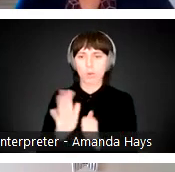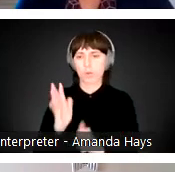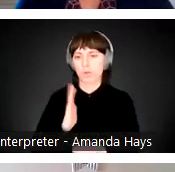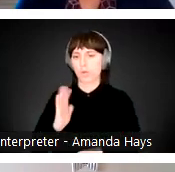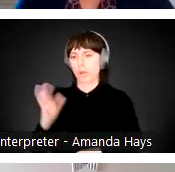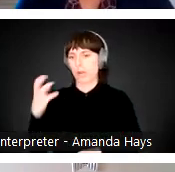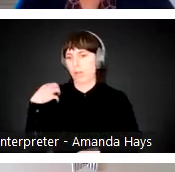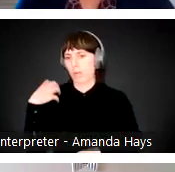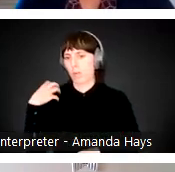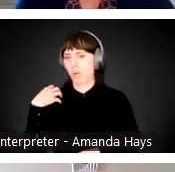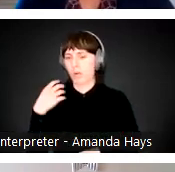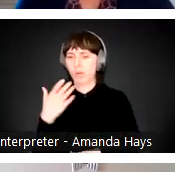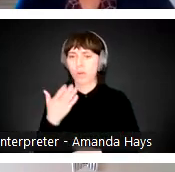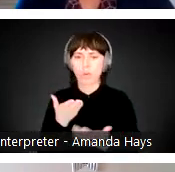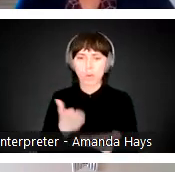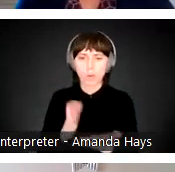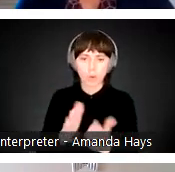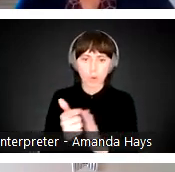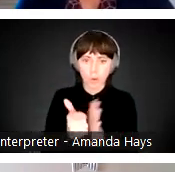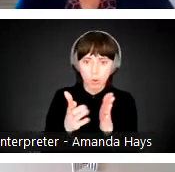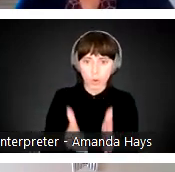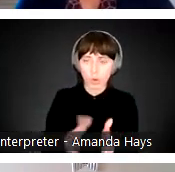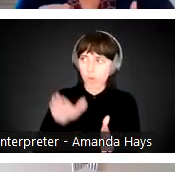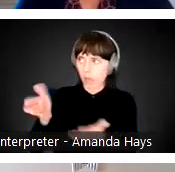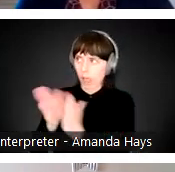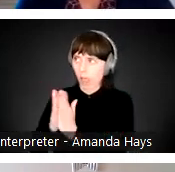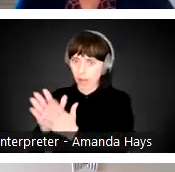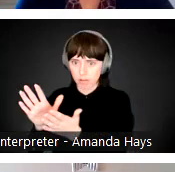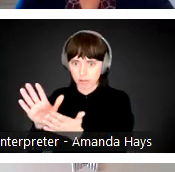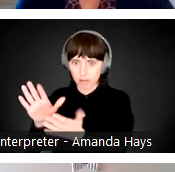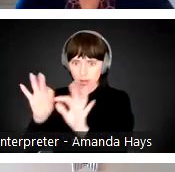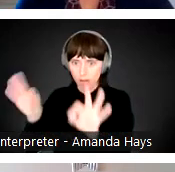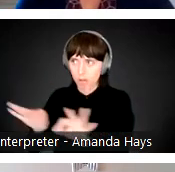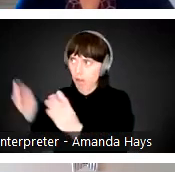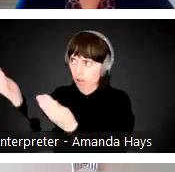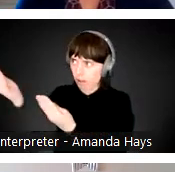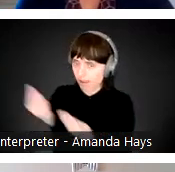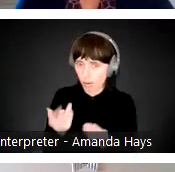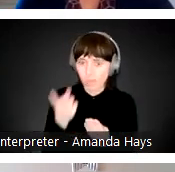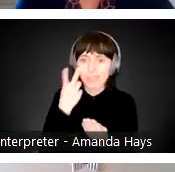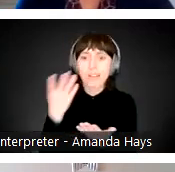to think about is asking for that contract because then you'll be able to see the actual terms of what they should